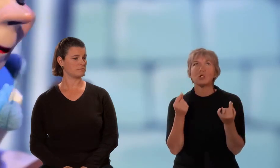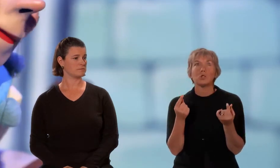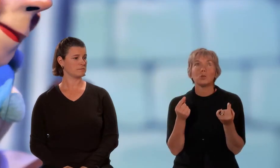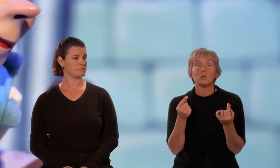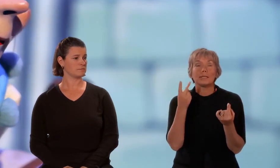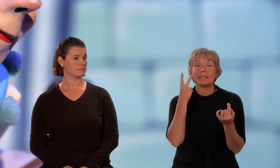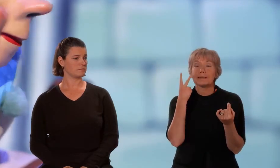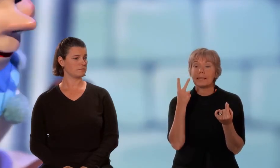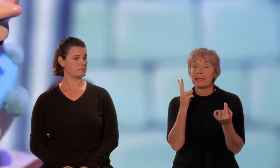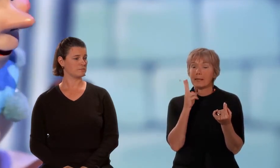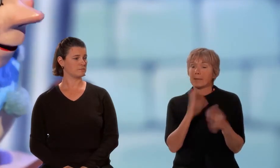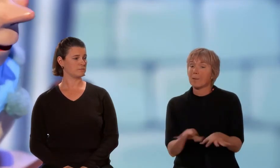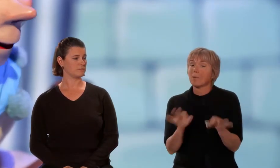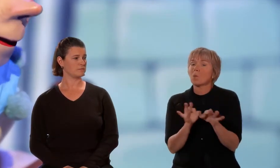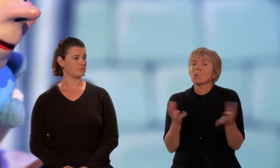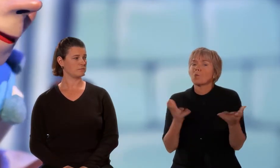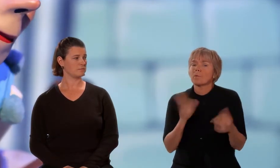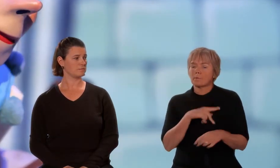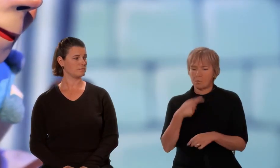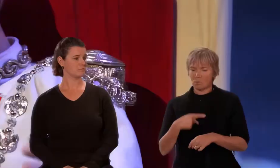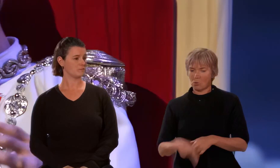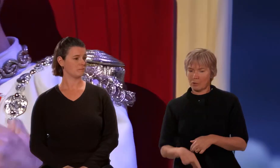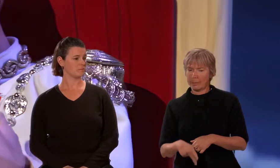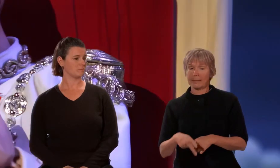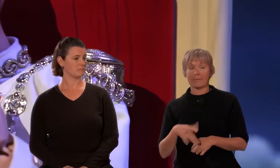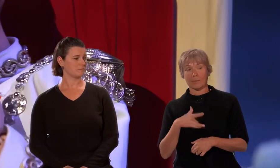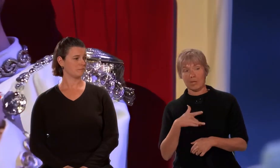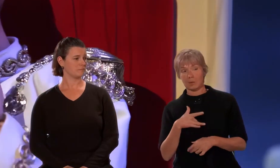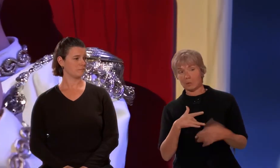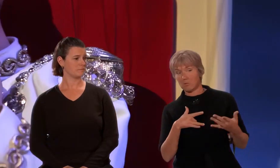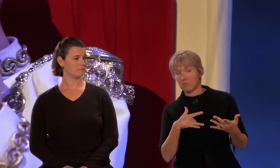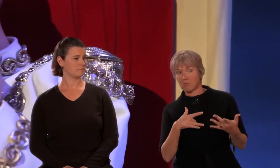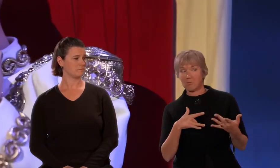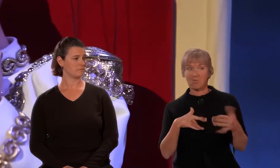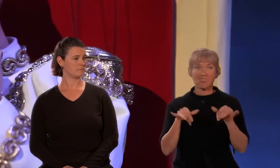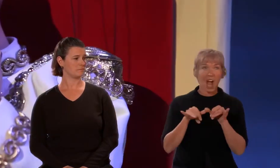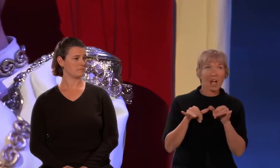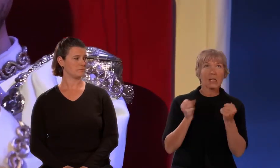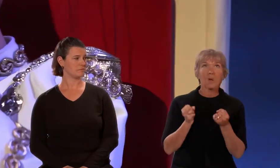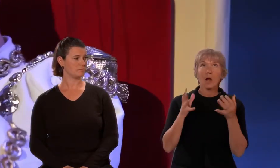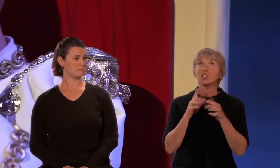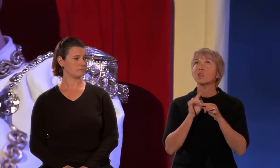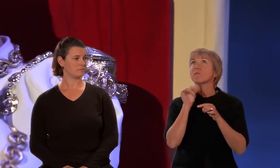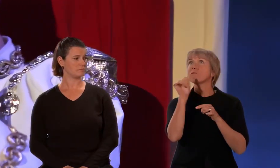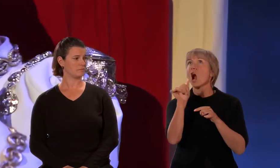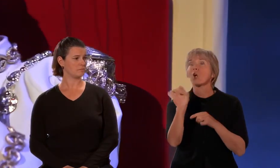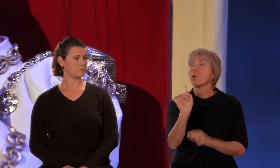the Princess Lenore thinks it is, and how far away. [King] I never thought of that.